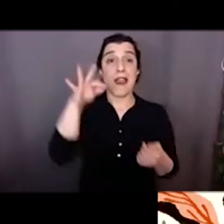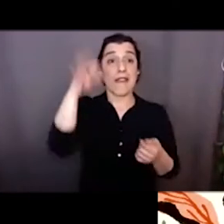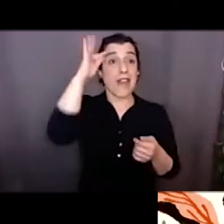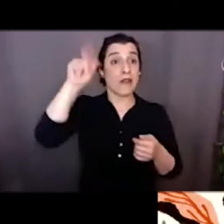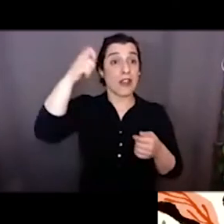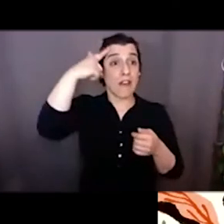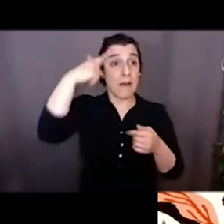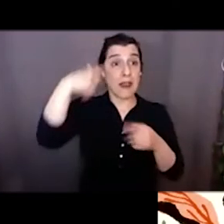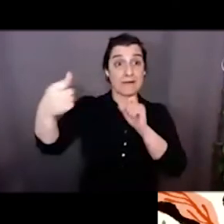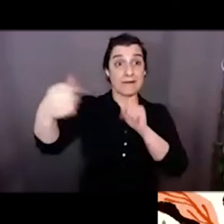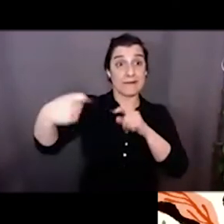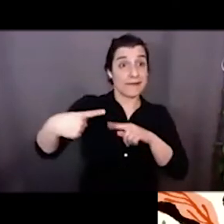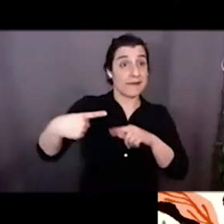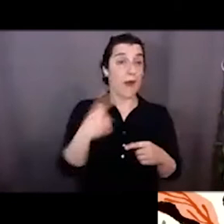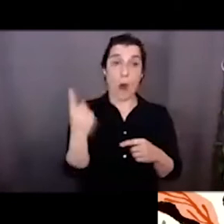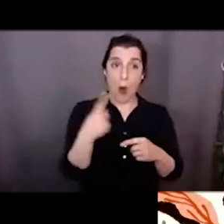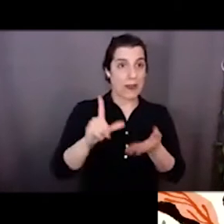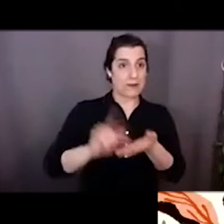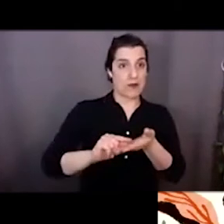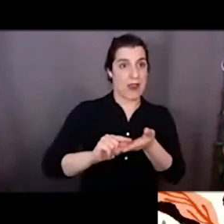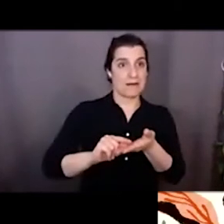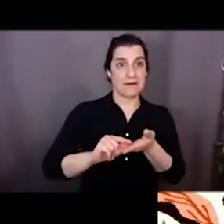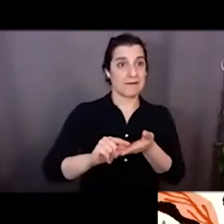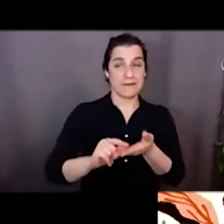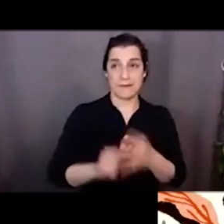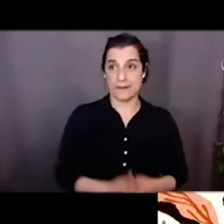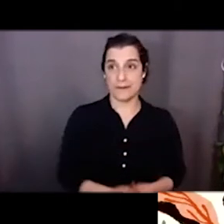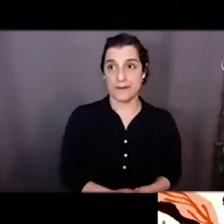than print they never have. This means that blind people,